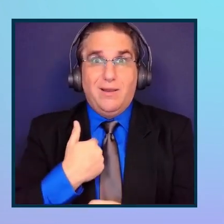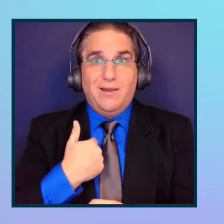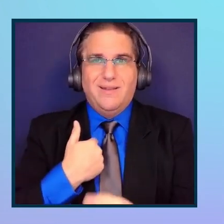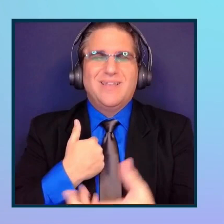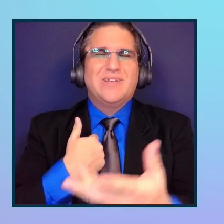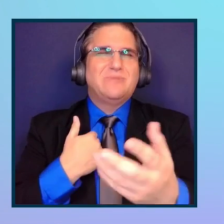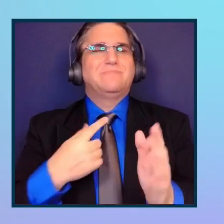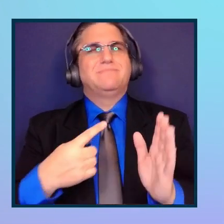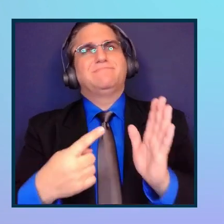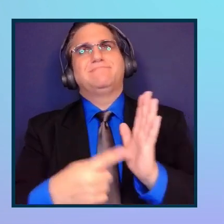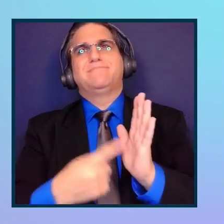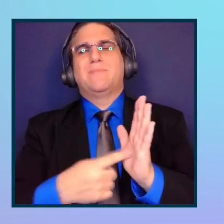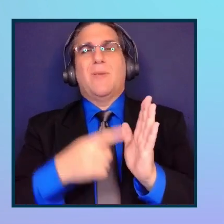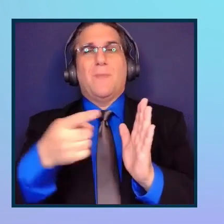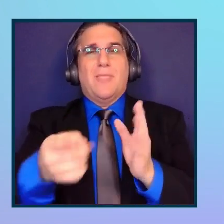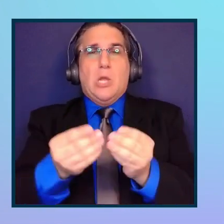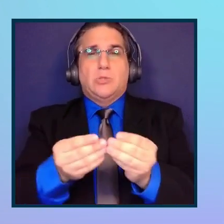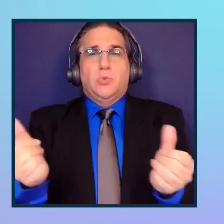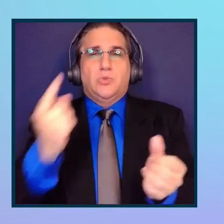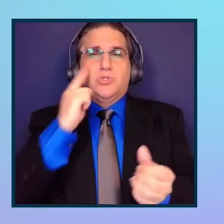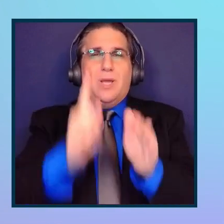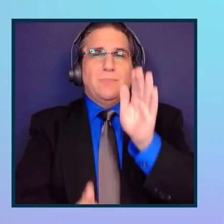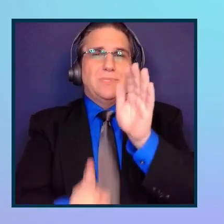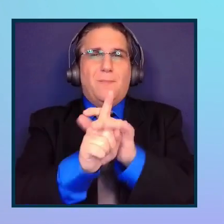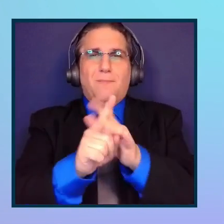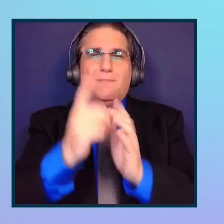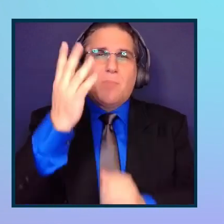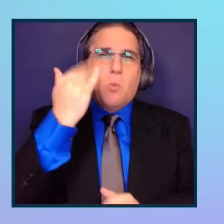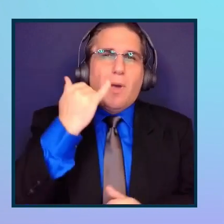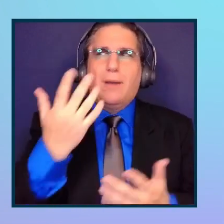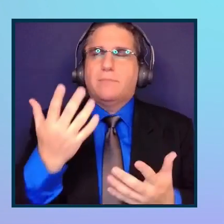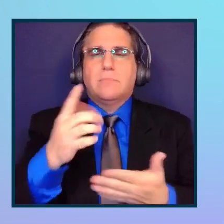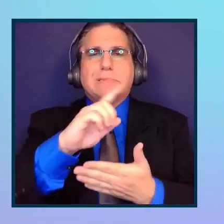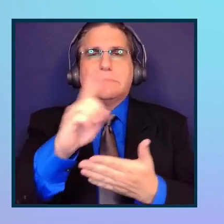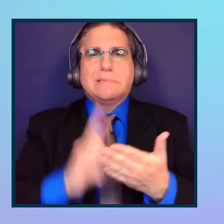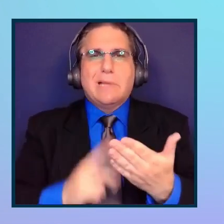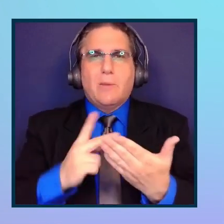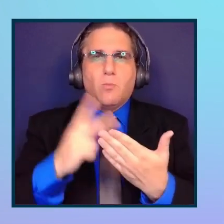you know, sort of design programs and design schools.